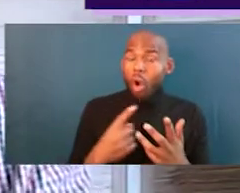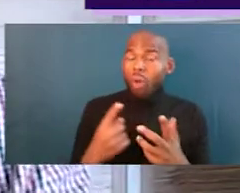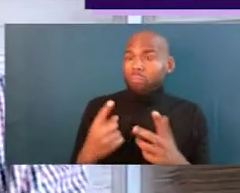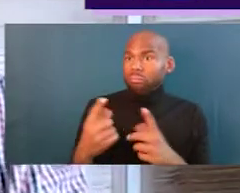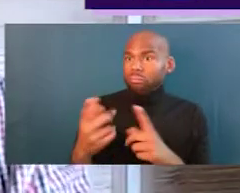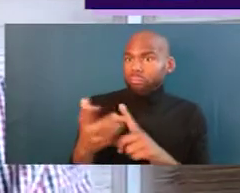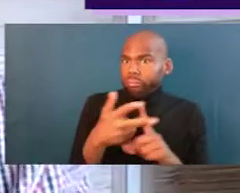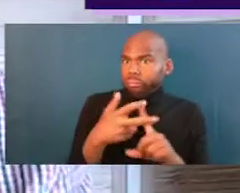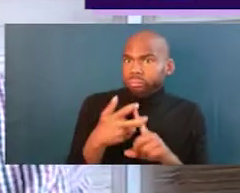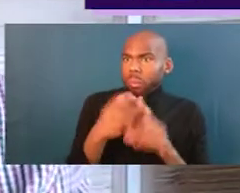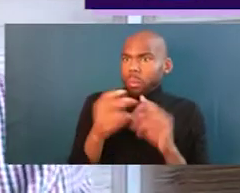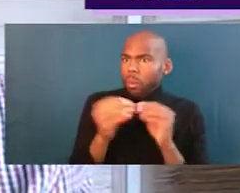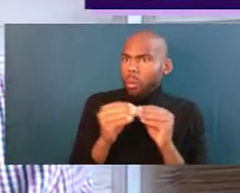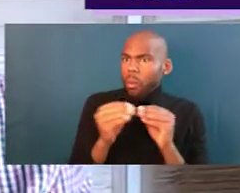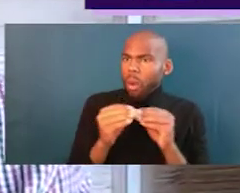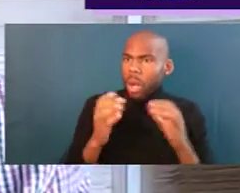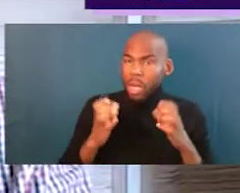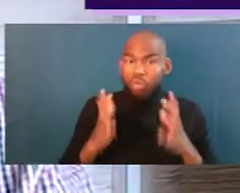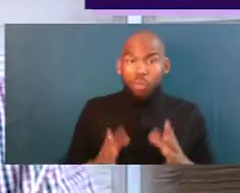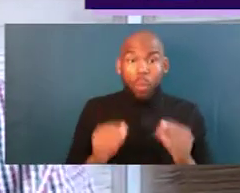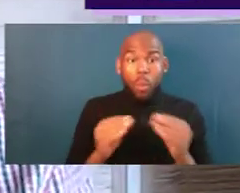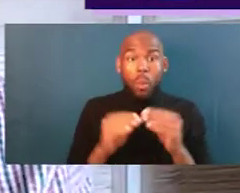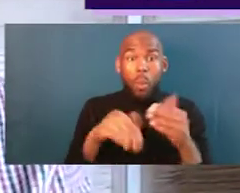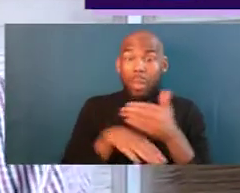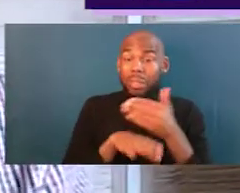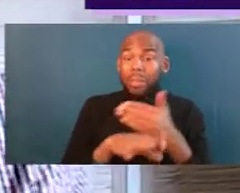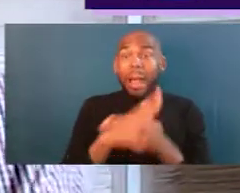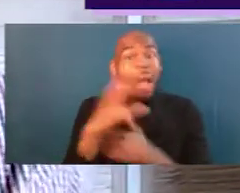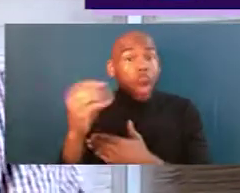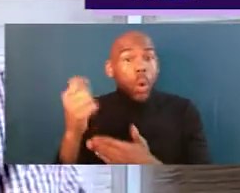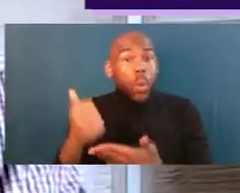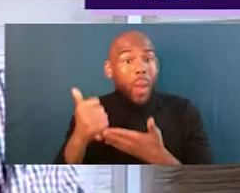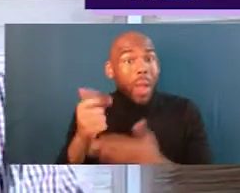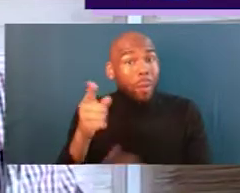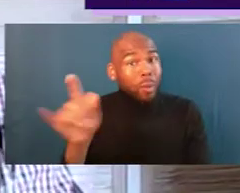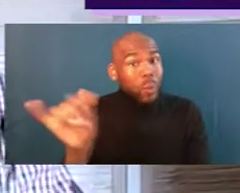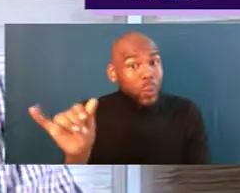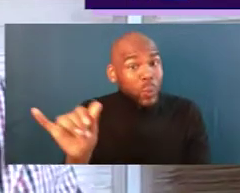more customers by being more accessible, and we're helping them attract more customers,